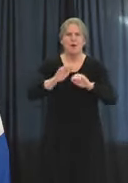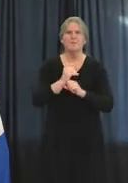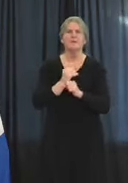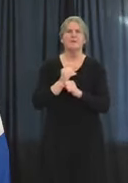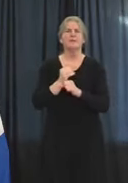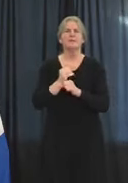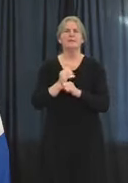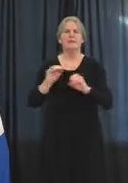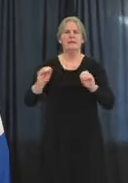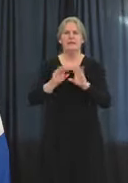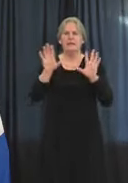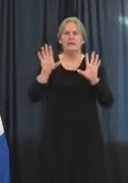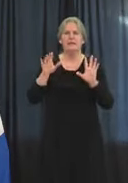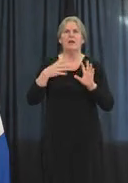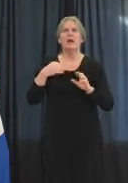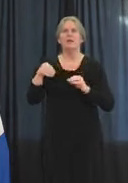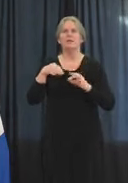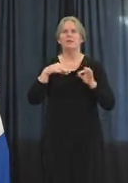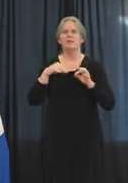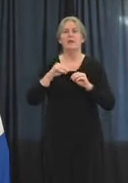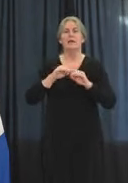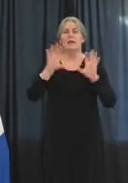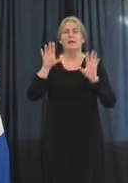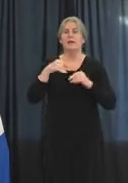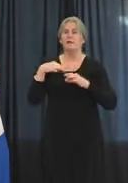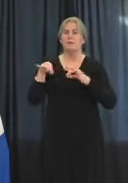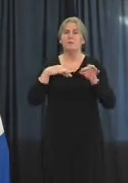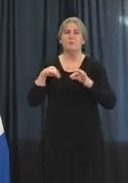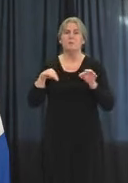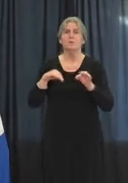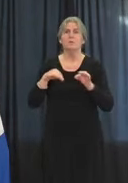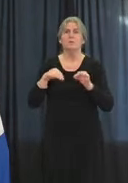maintain clear and control the